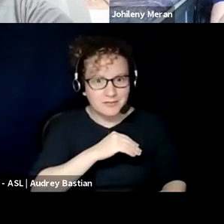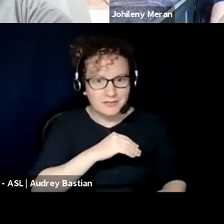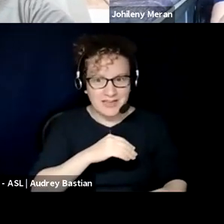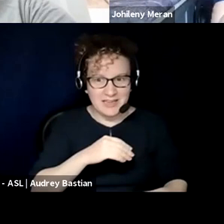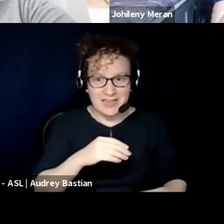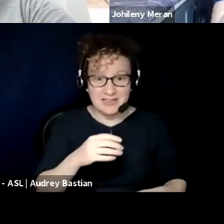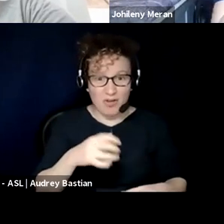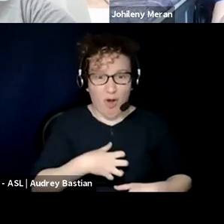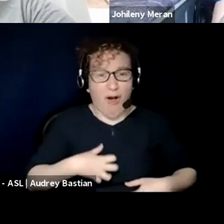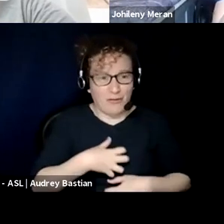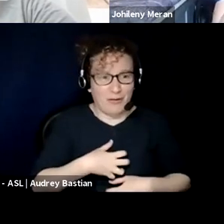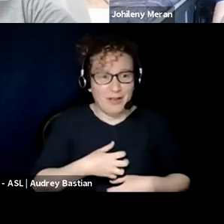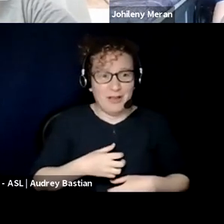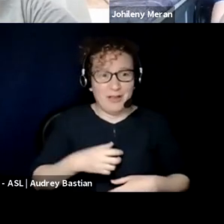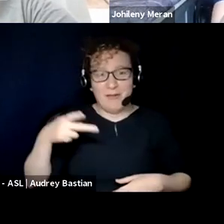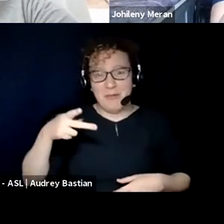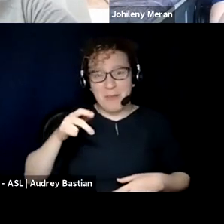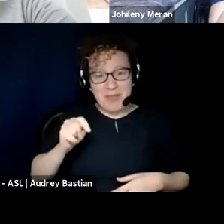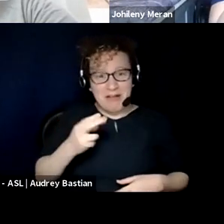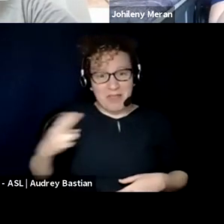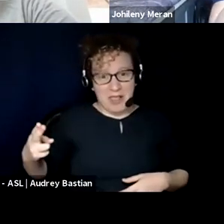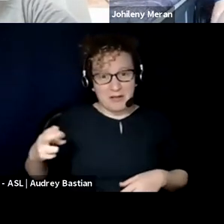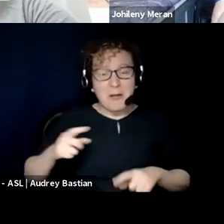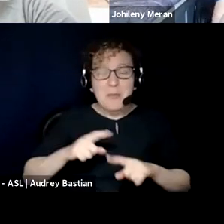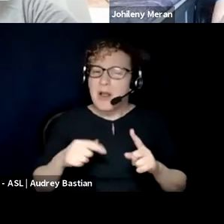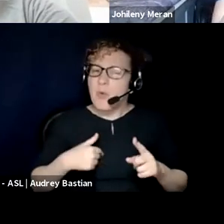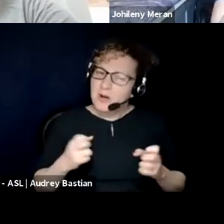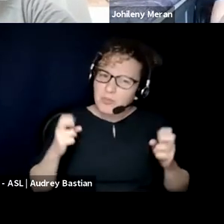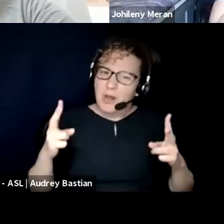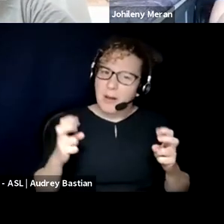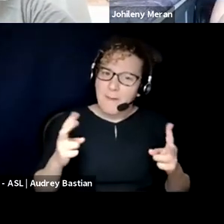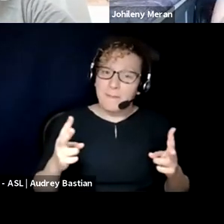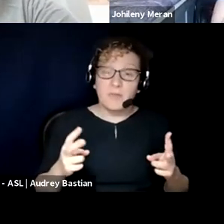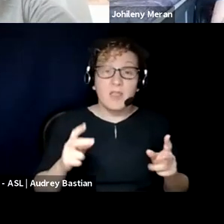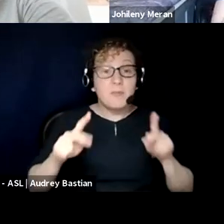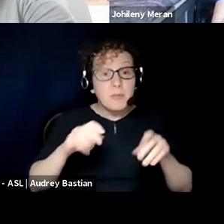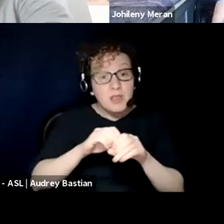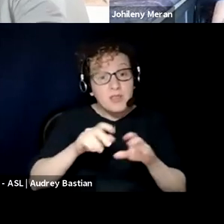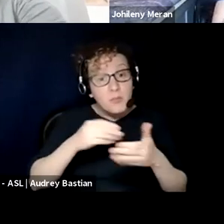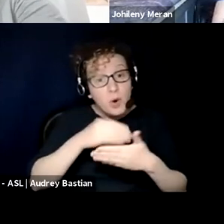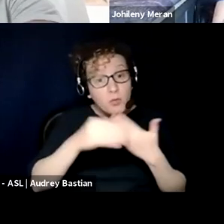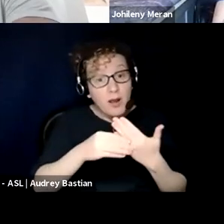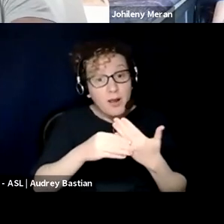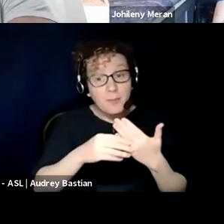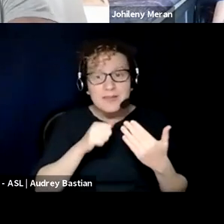But still I just wanted to bring that up. Like the people in the program did not vet